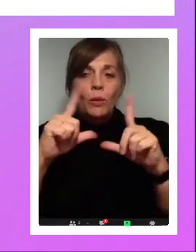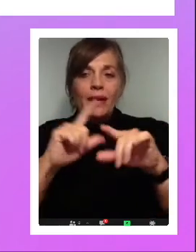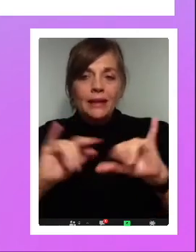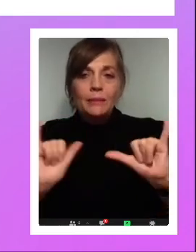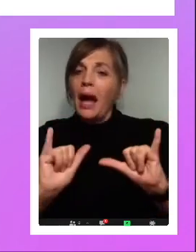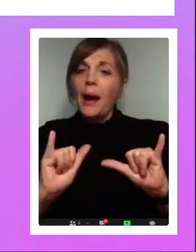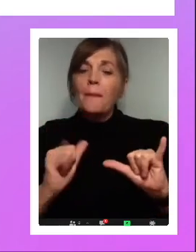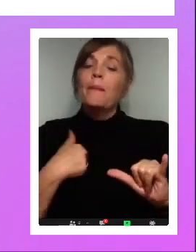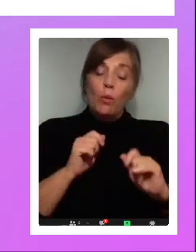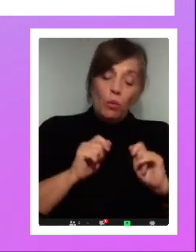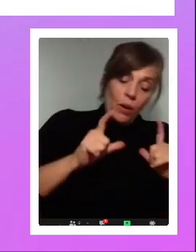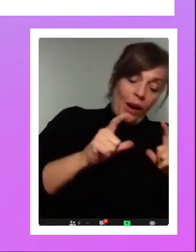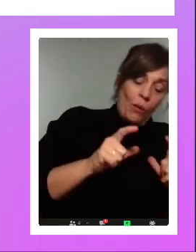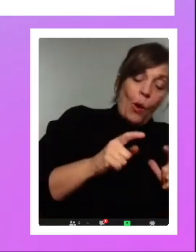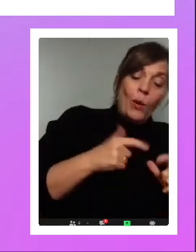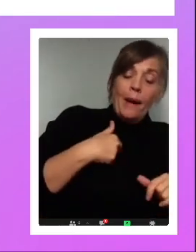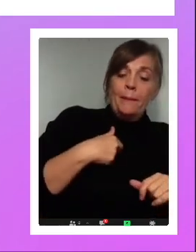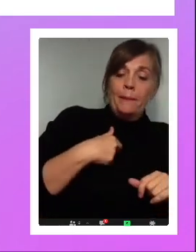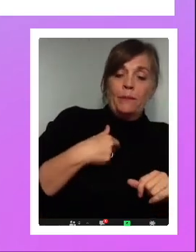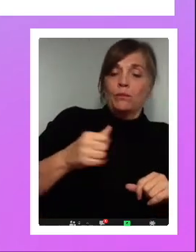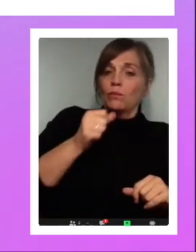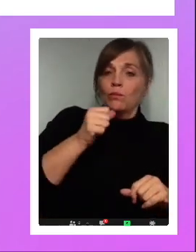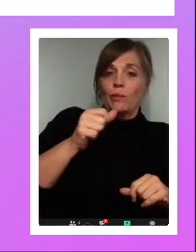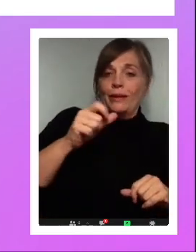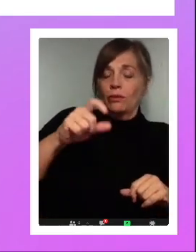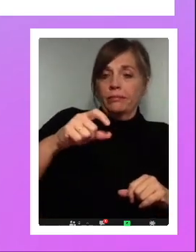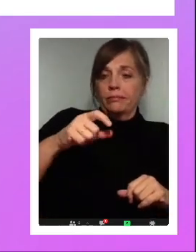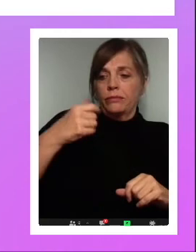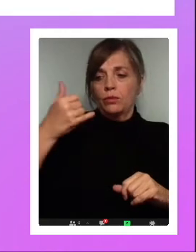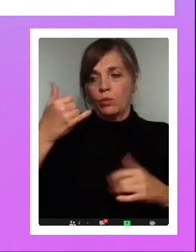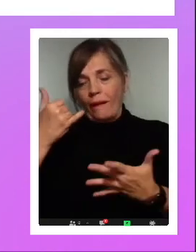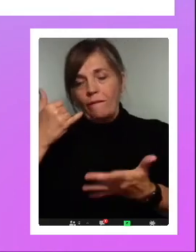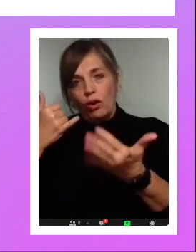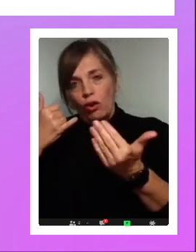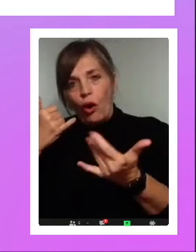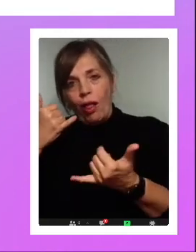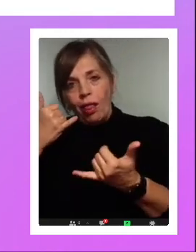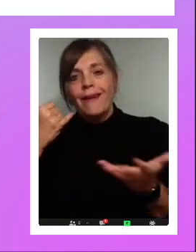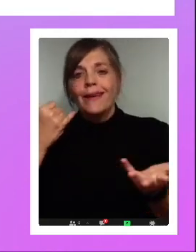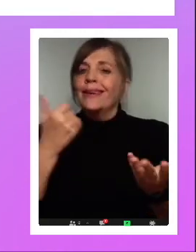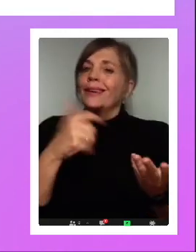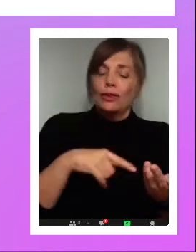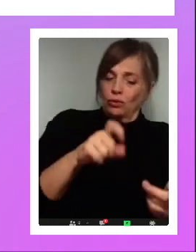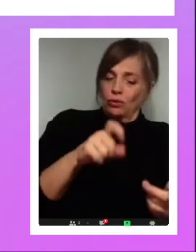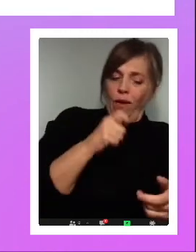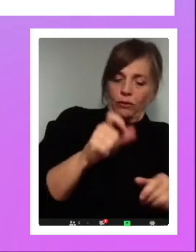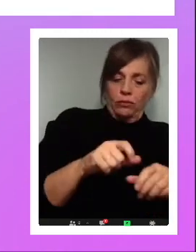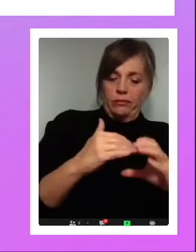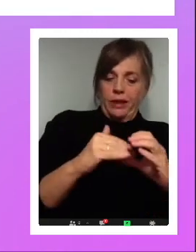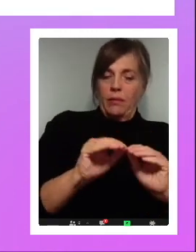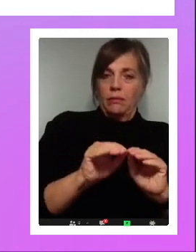And second, of course it was more precise than struggling to hear what someone said on the phone and asking for repetition.